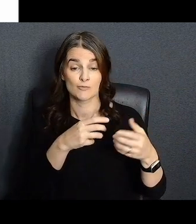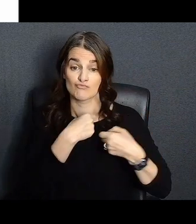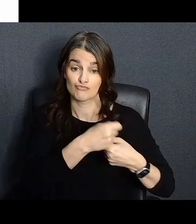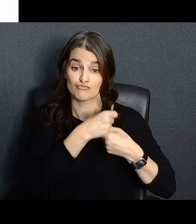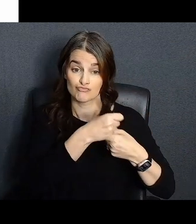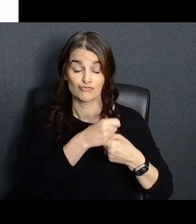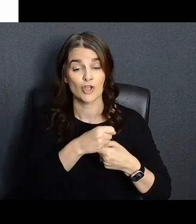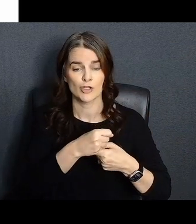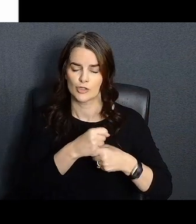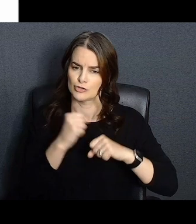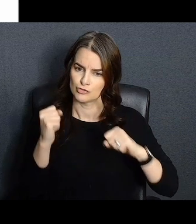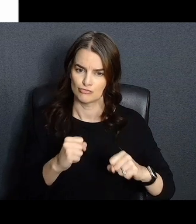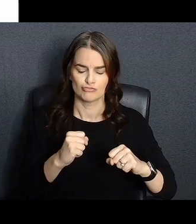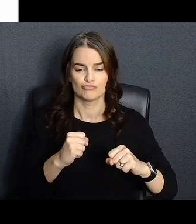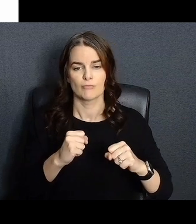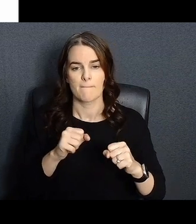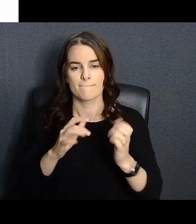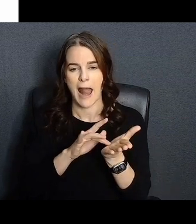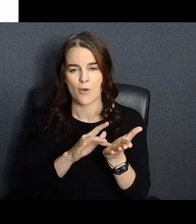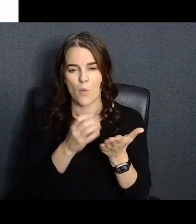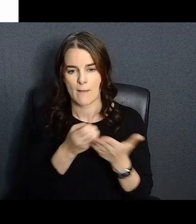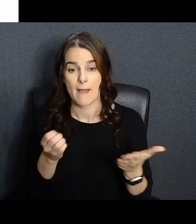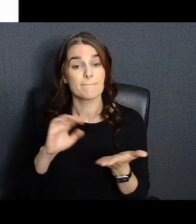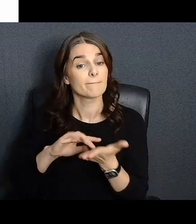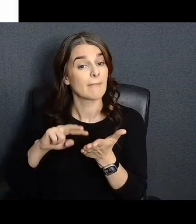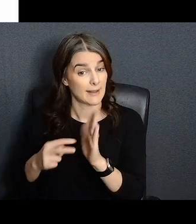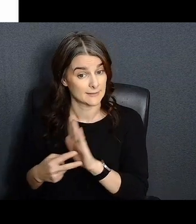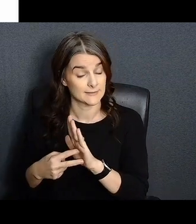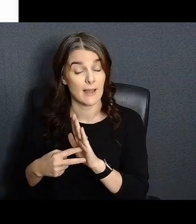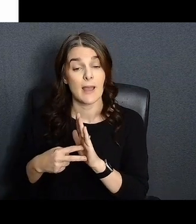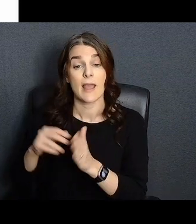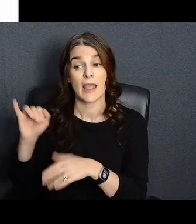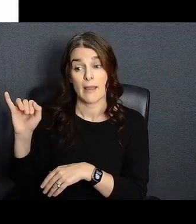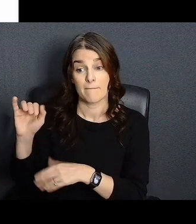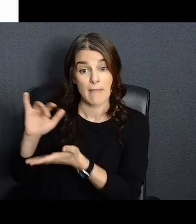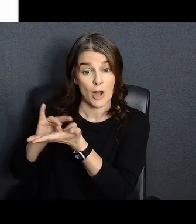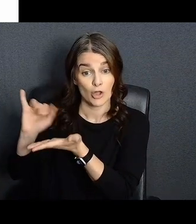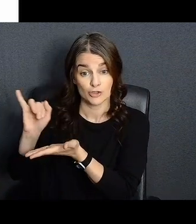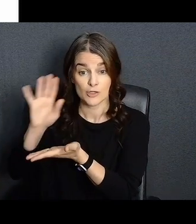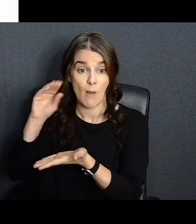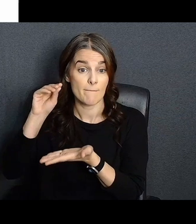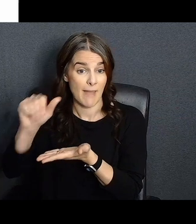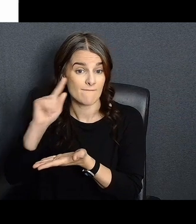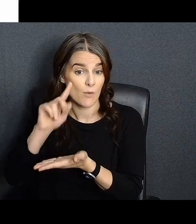that medical insurance will pay for the particular device. You can't just go and get an iPad